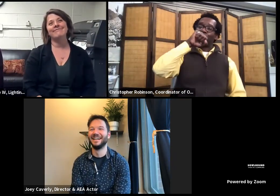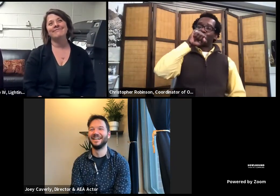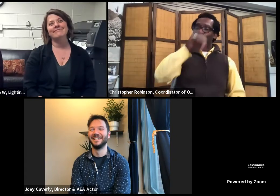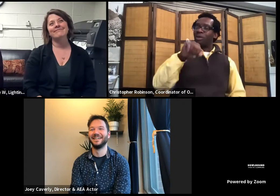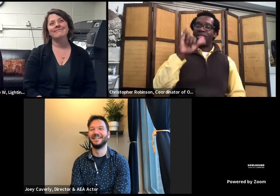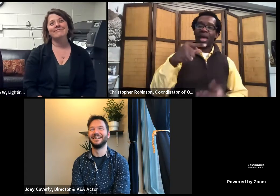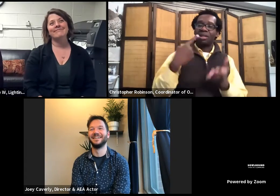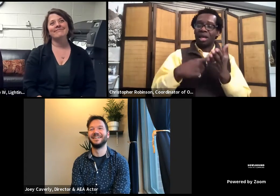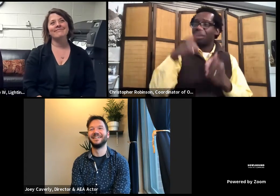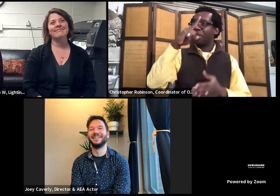Beautiful.